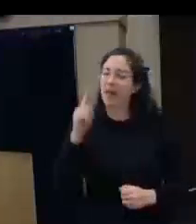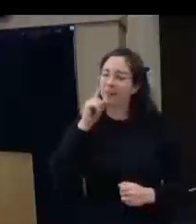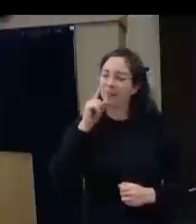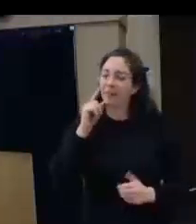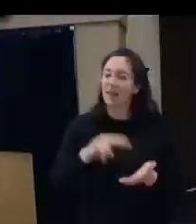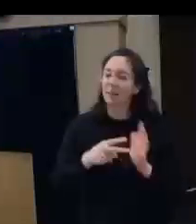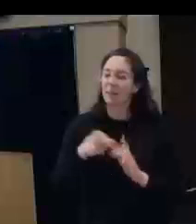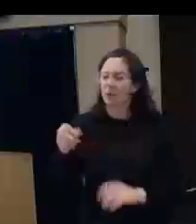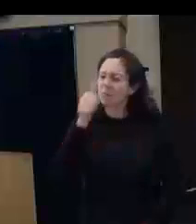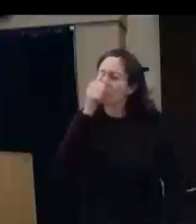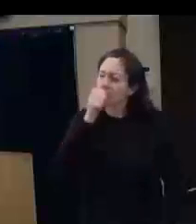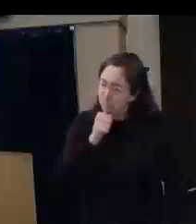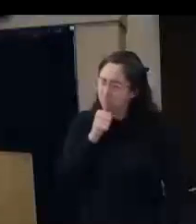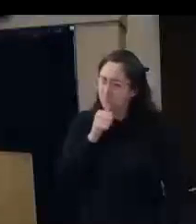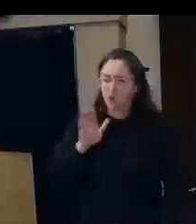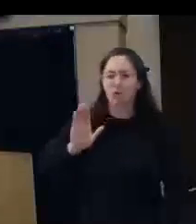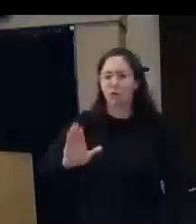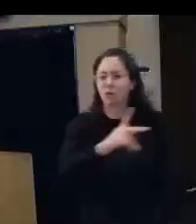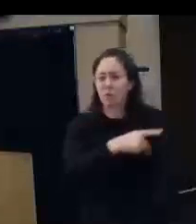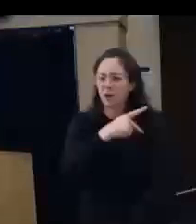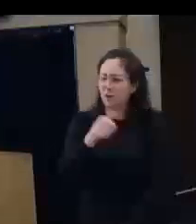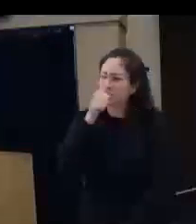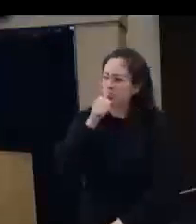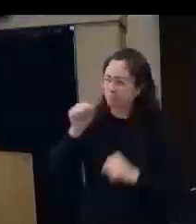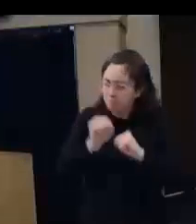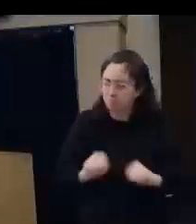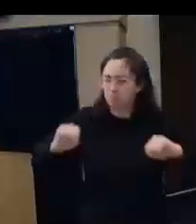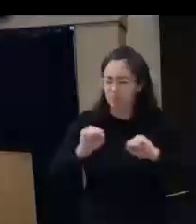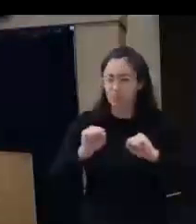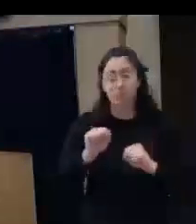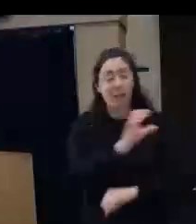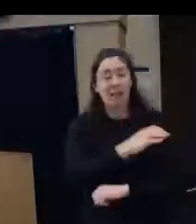are resilient and it's so easy for clinicians to look at a patient and say gosh look at their